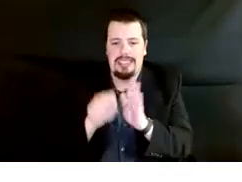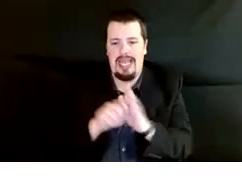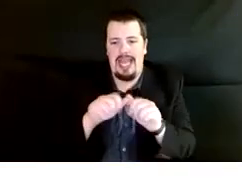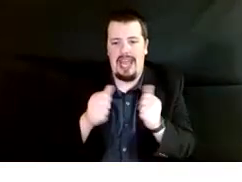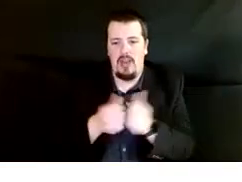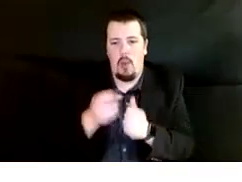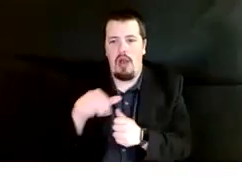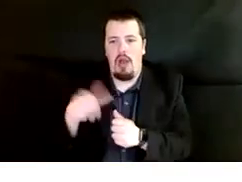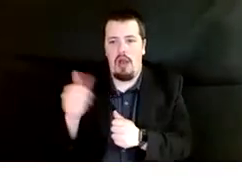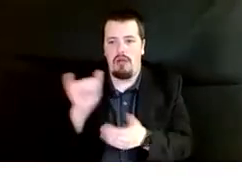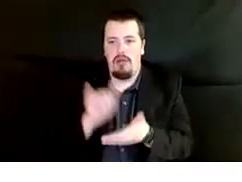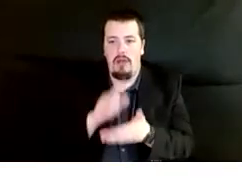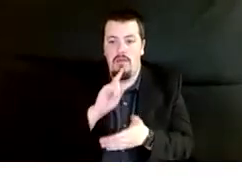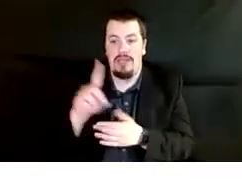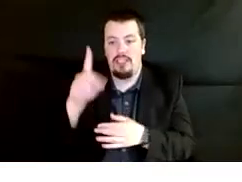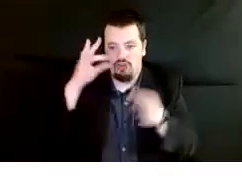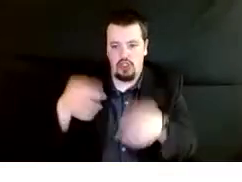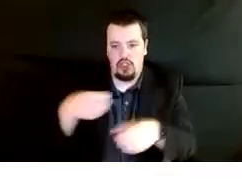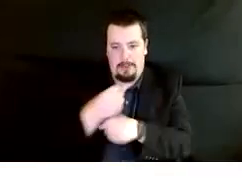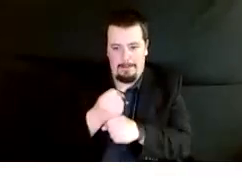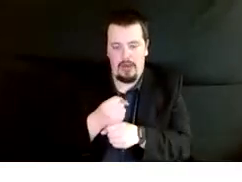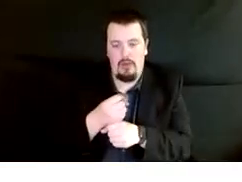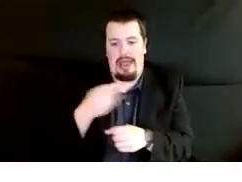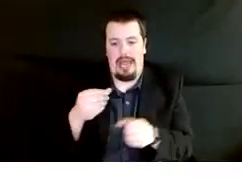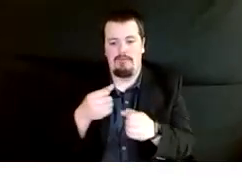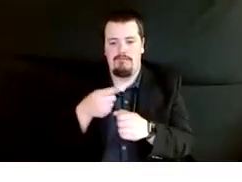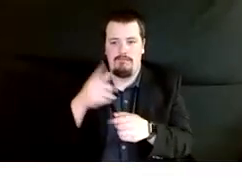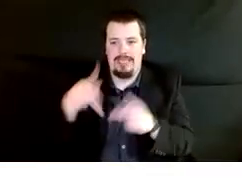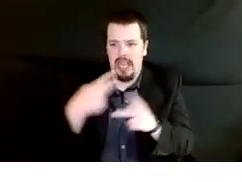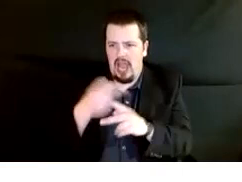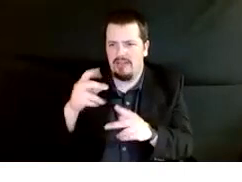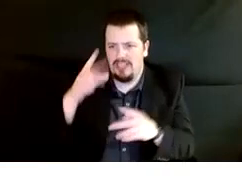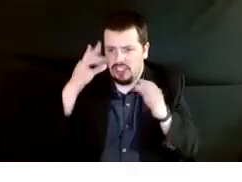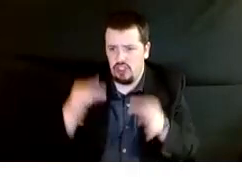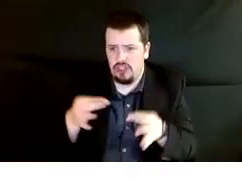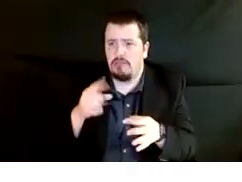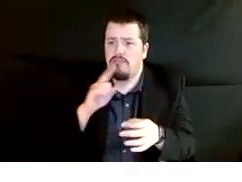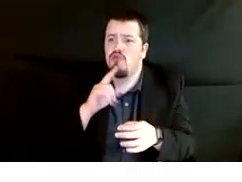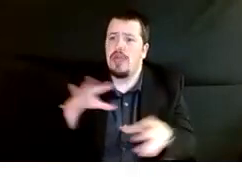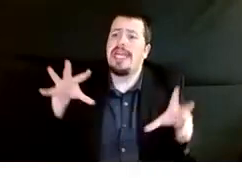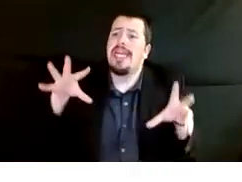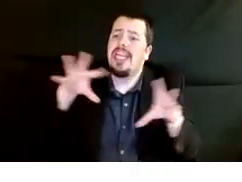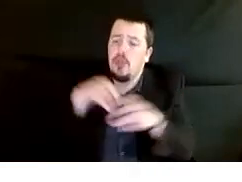are the decision makers and make these kind of decisions, be sure and include the stakeholders